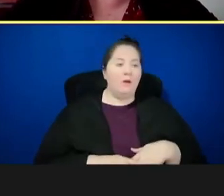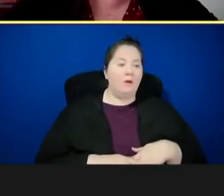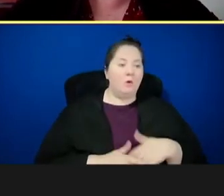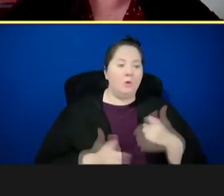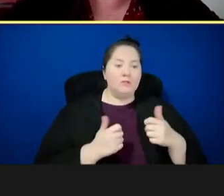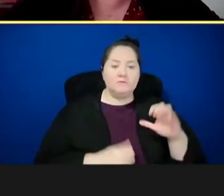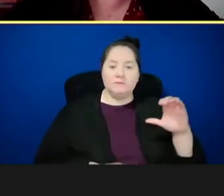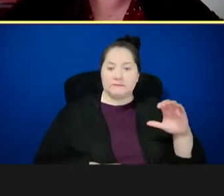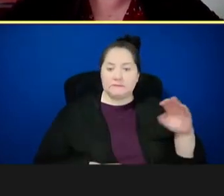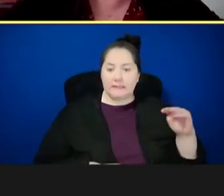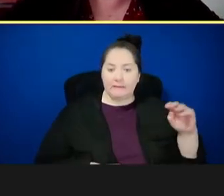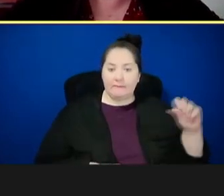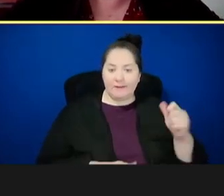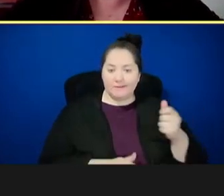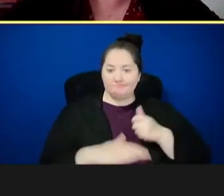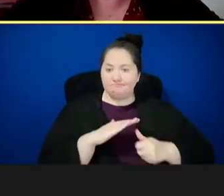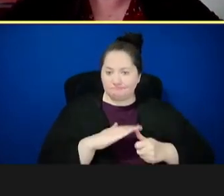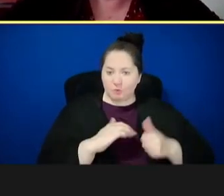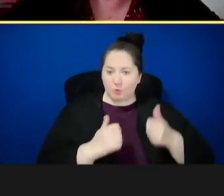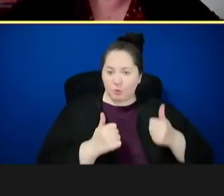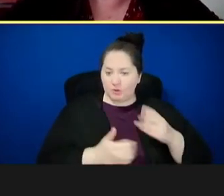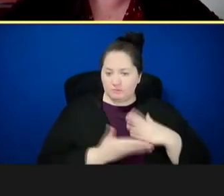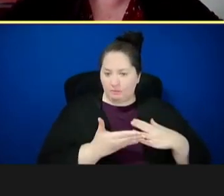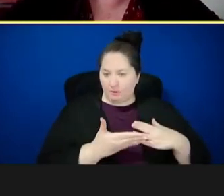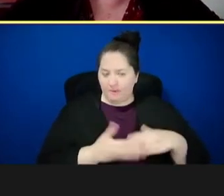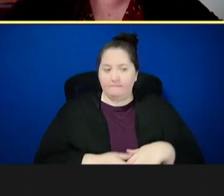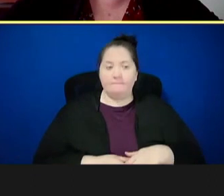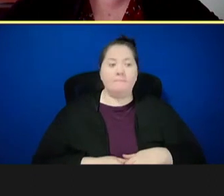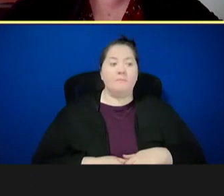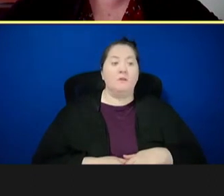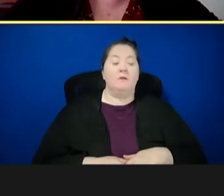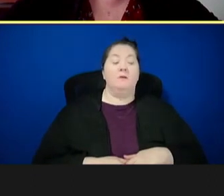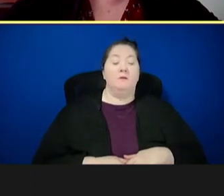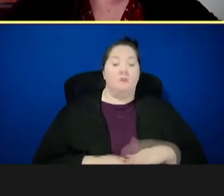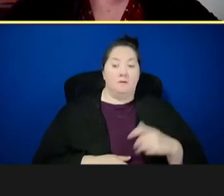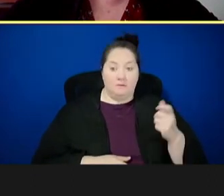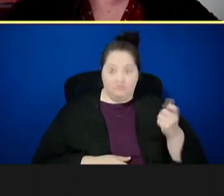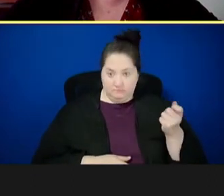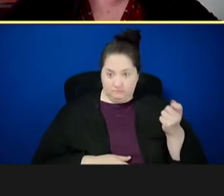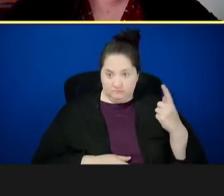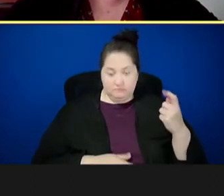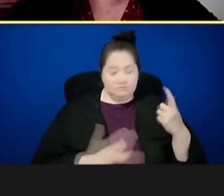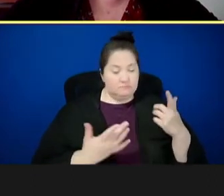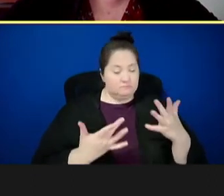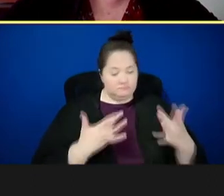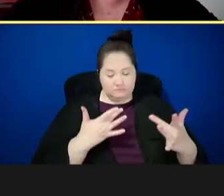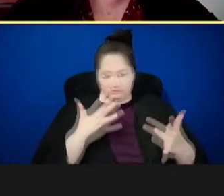you're working under for those regulations. As you all know, there is very short staffing,